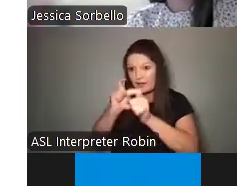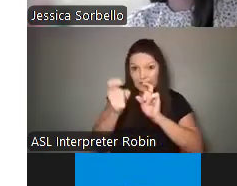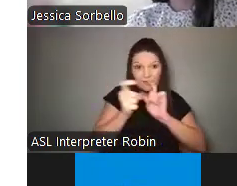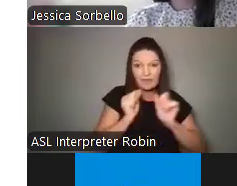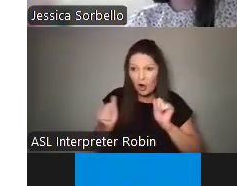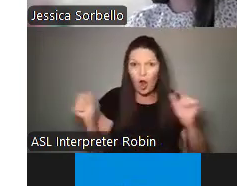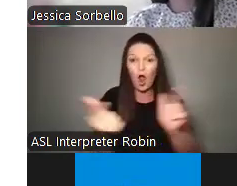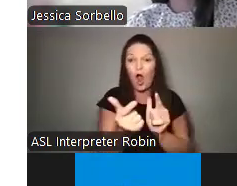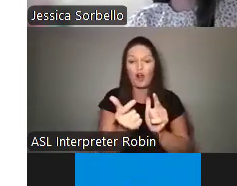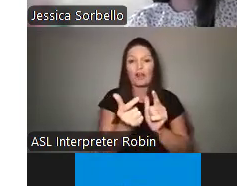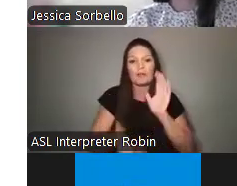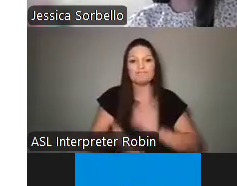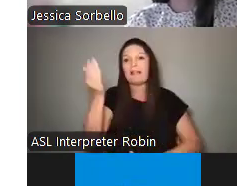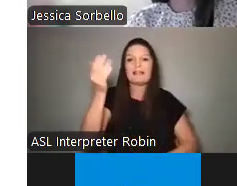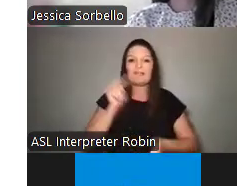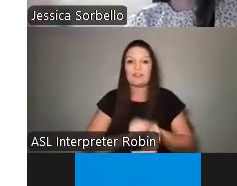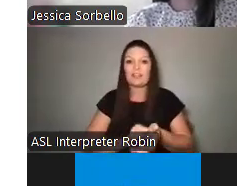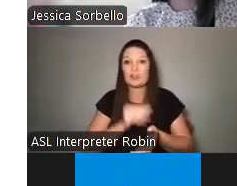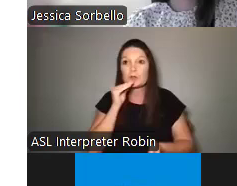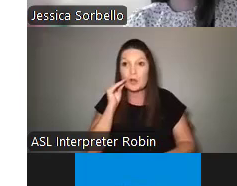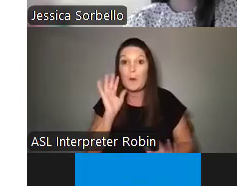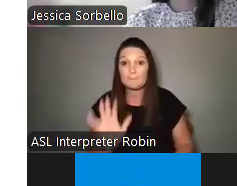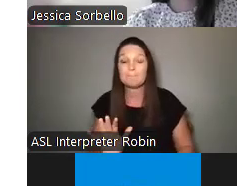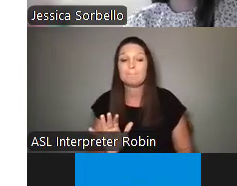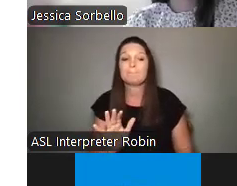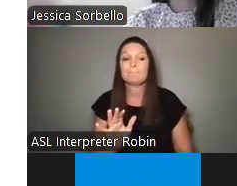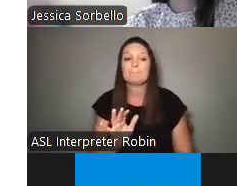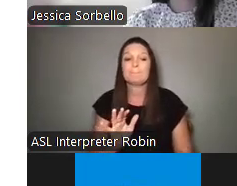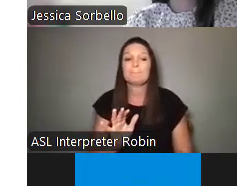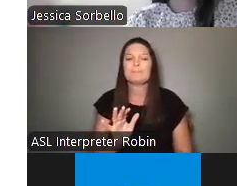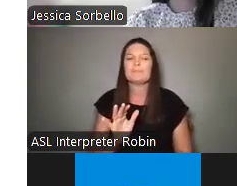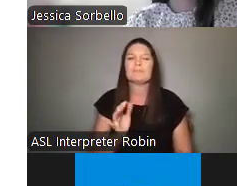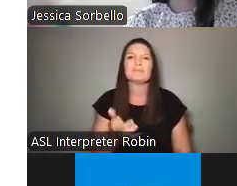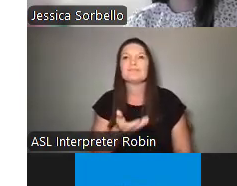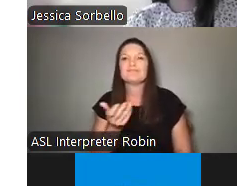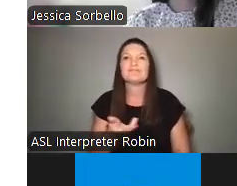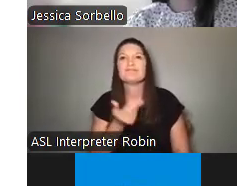took away the stigma of saying I think you have an issue. It is a very easy thing to say we are giving one of these bags